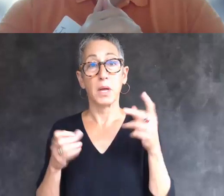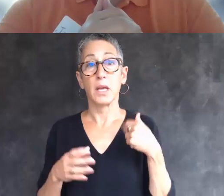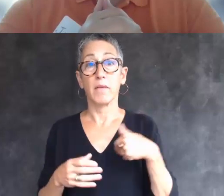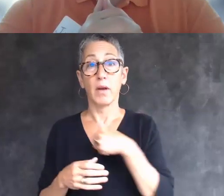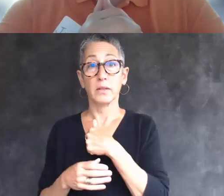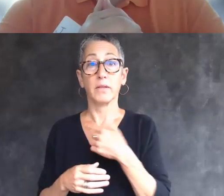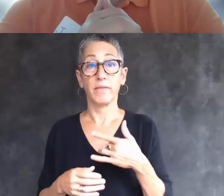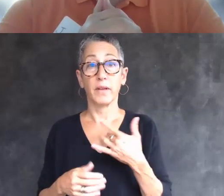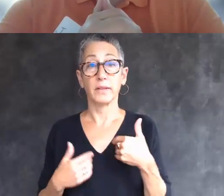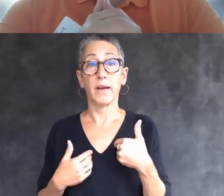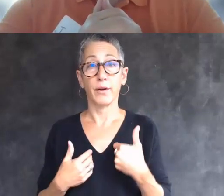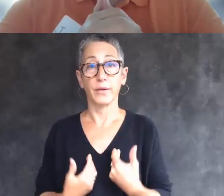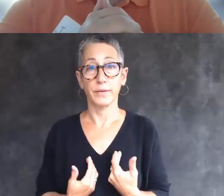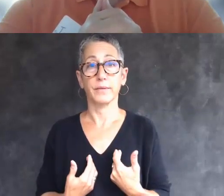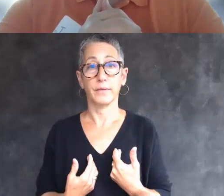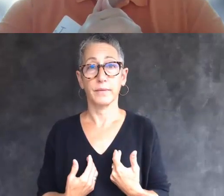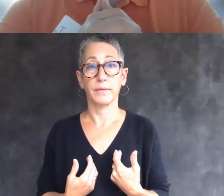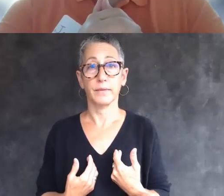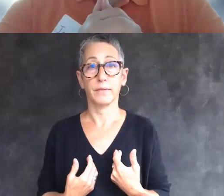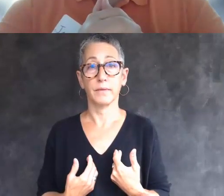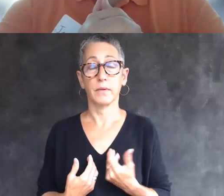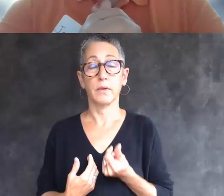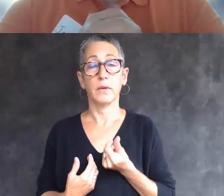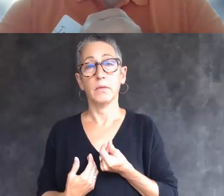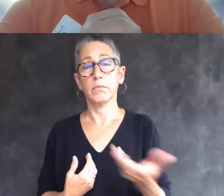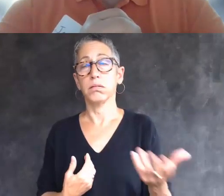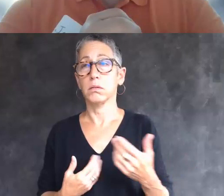and always bringing up the reality of racism